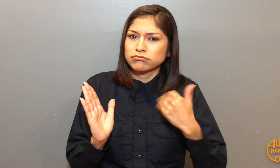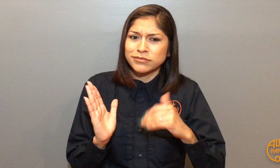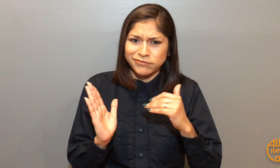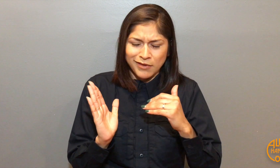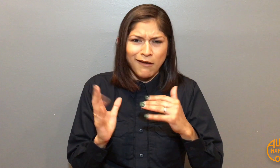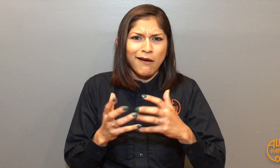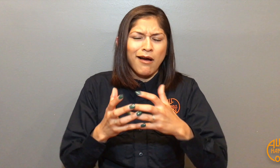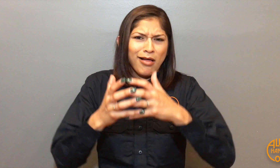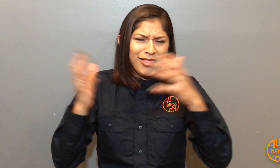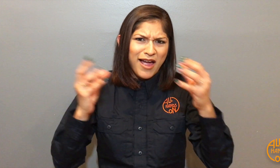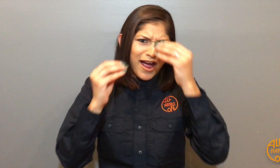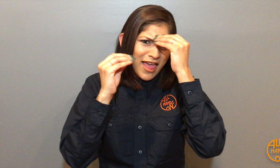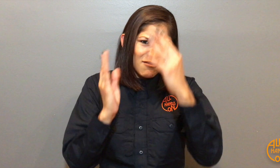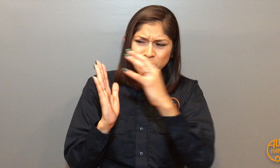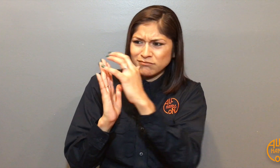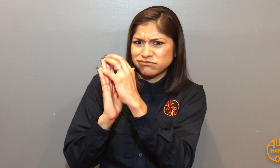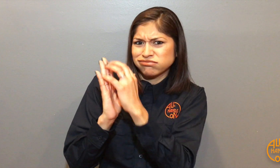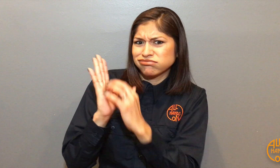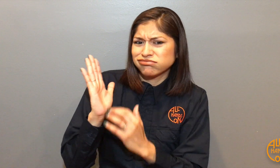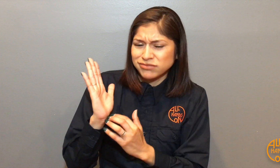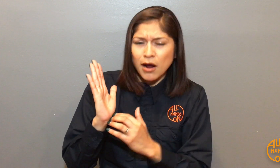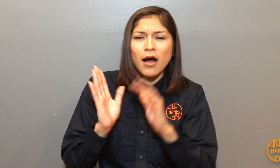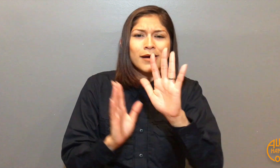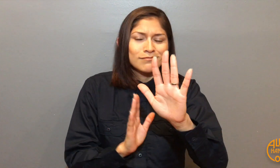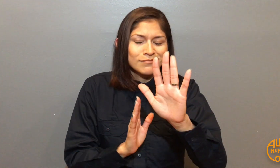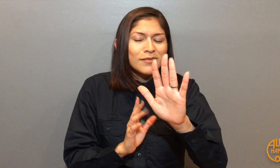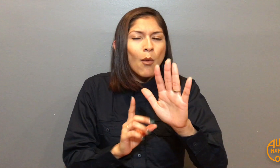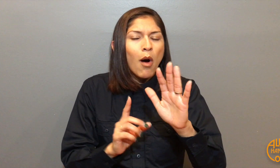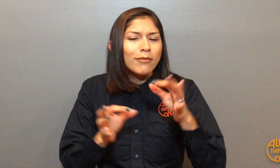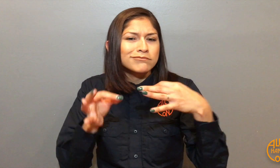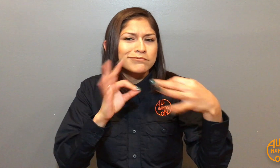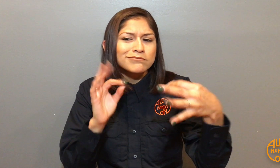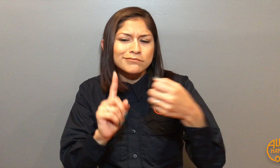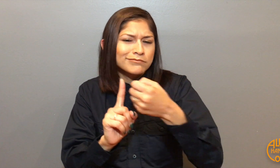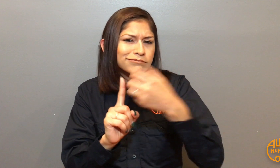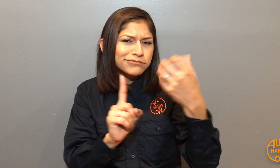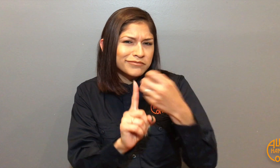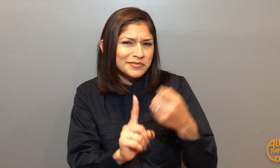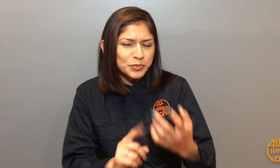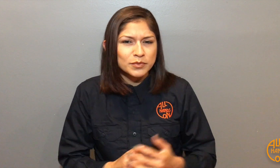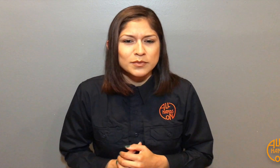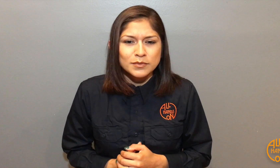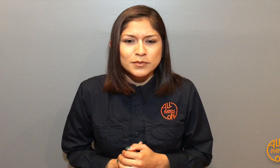this form has quite a bit of information on it and can be intimidating but I'm